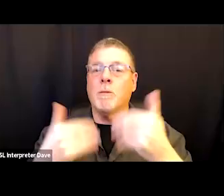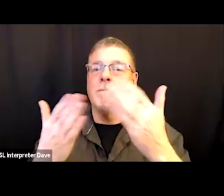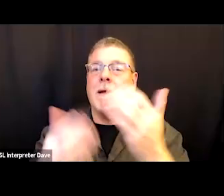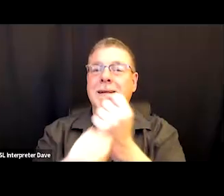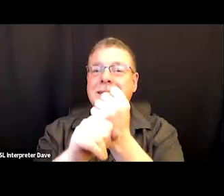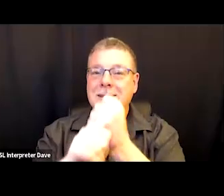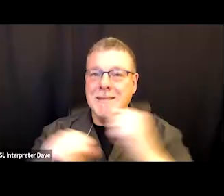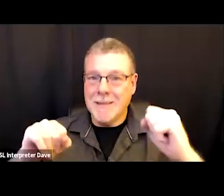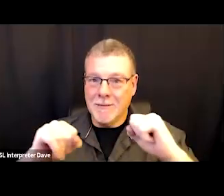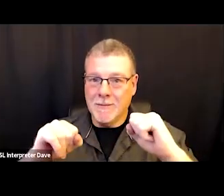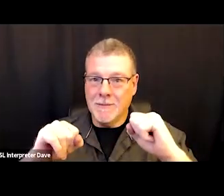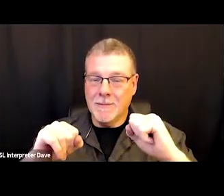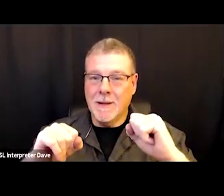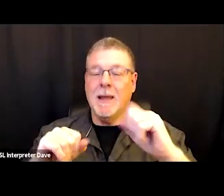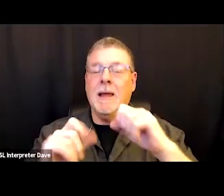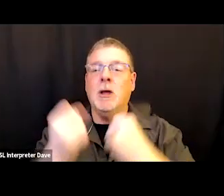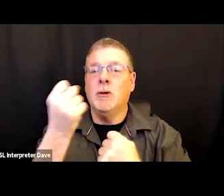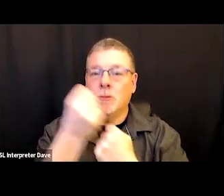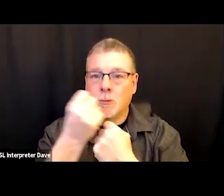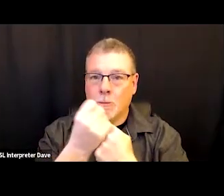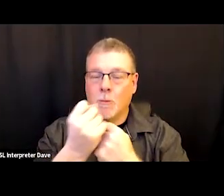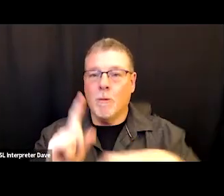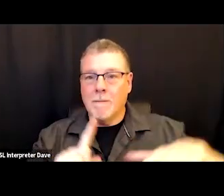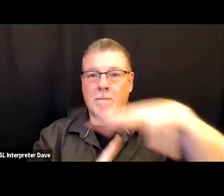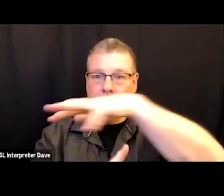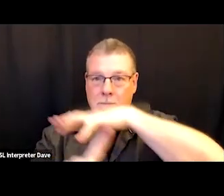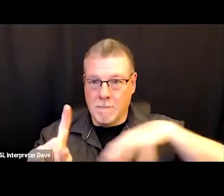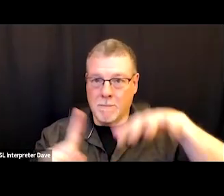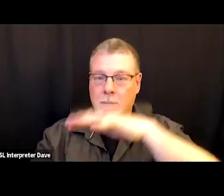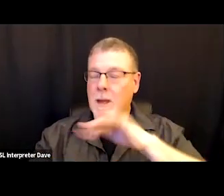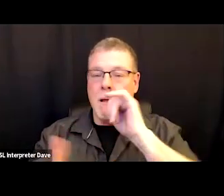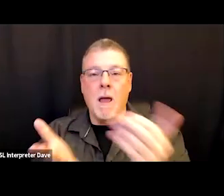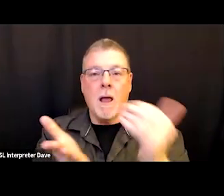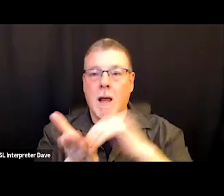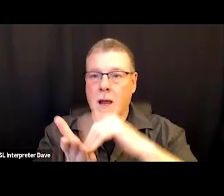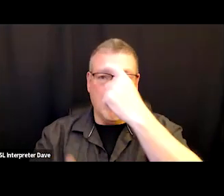and a supportive environment so that we're not retraumatizing individuals.